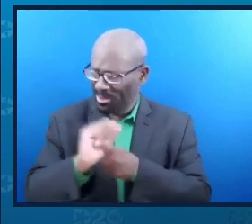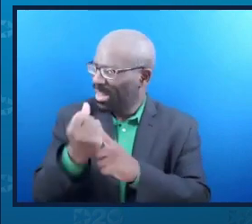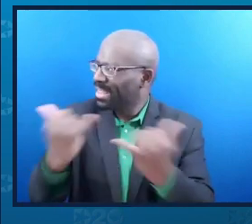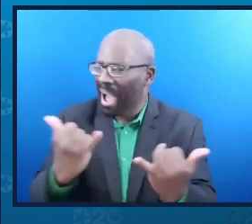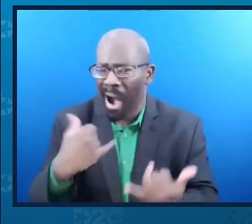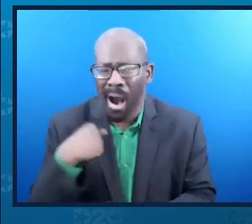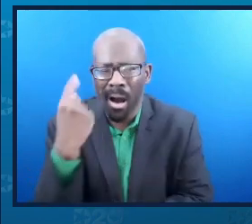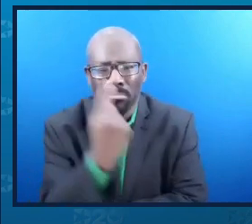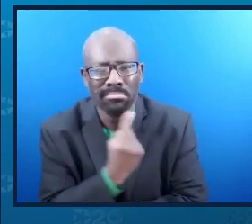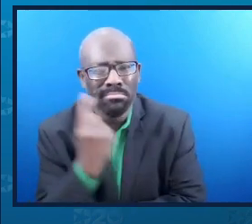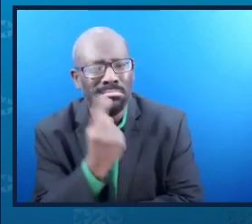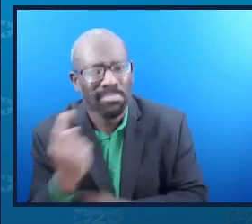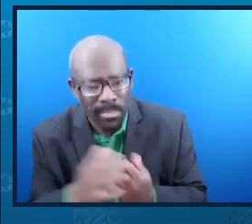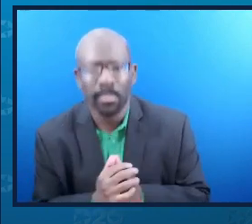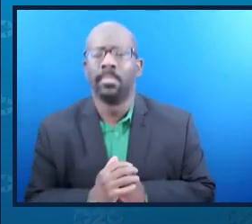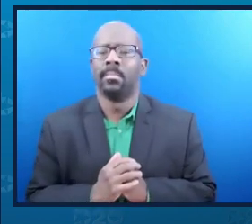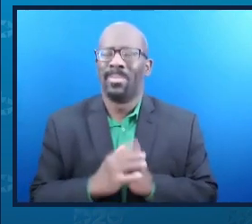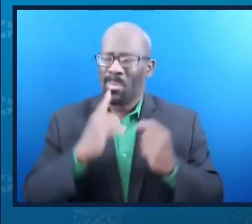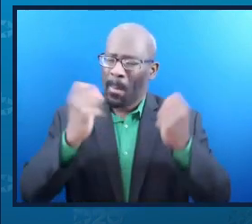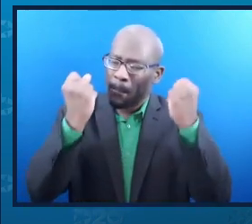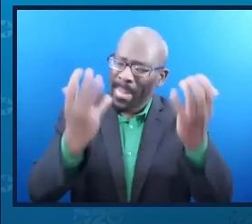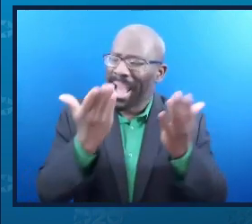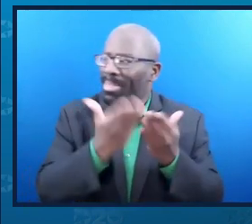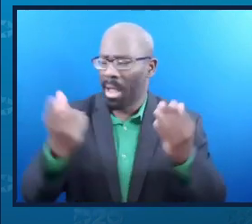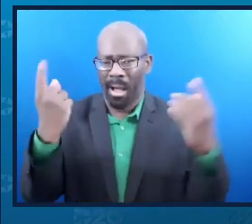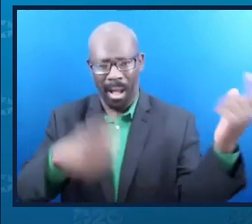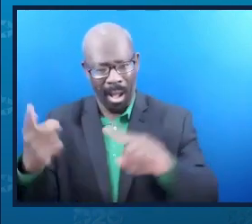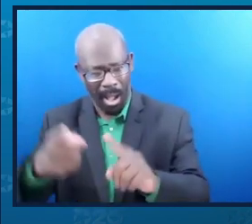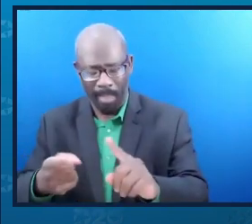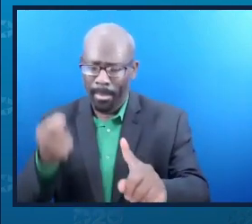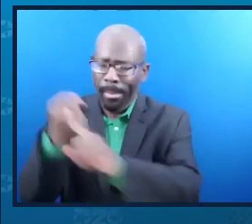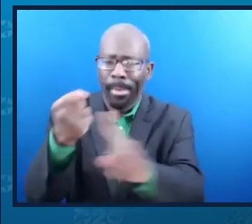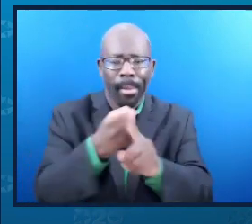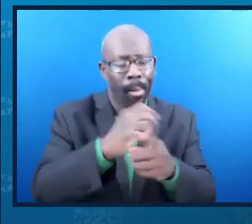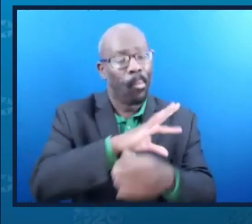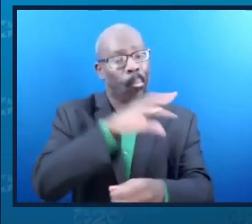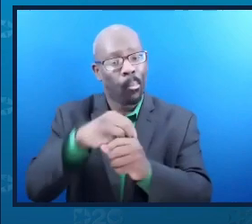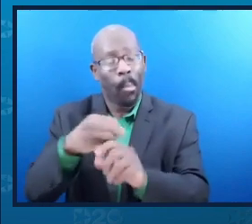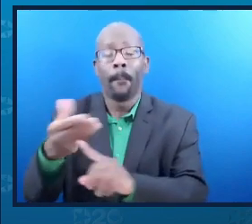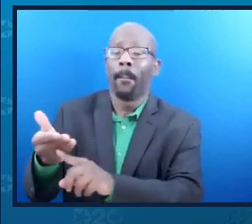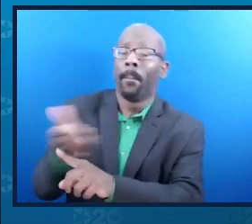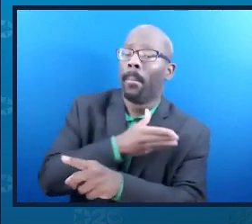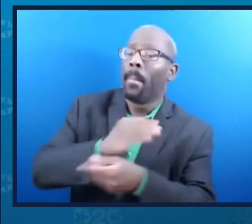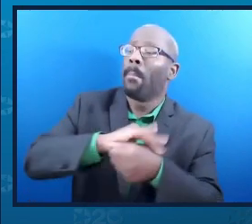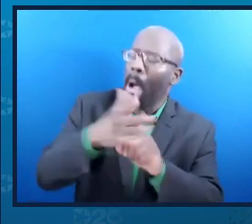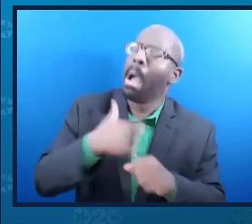WERE BROKEN BEFORE THE PANDEMIC. BUT AS THE SAYING GOES, THE